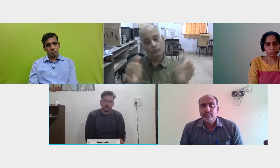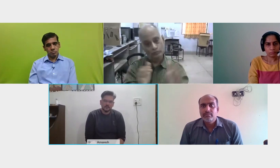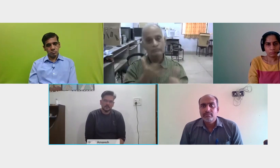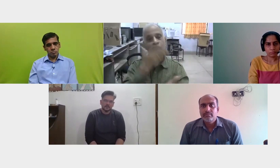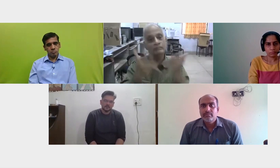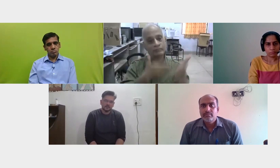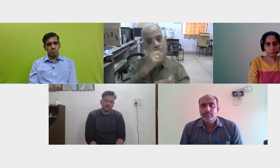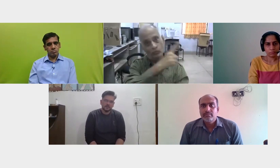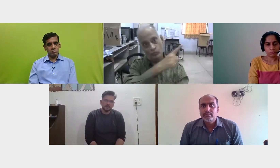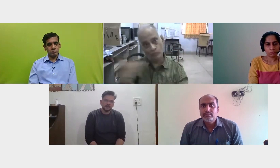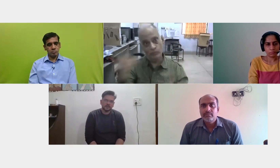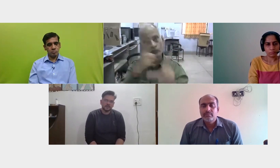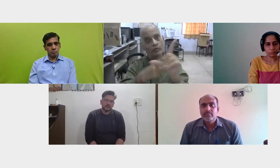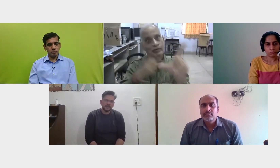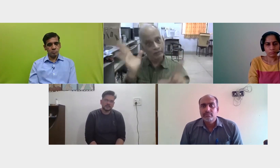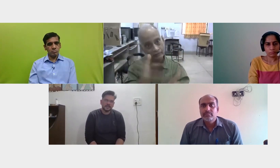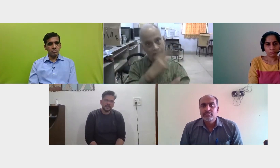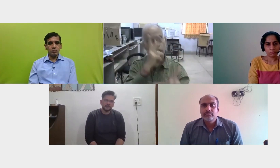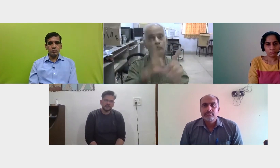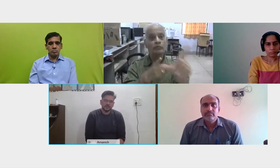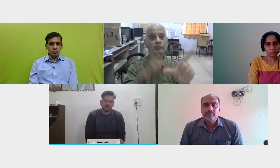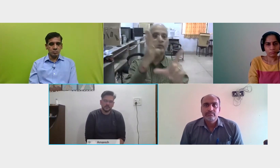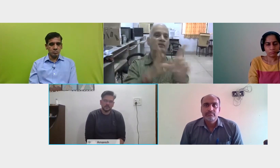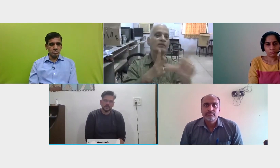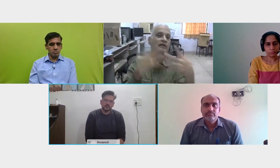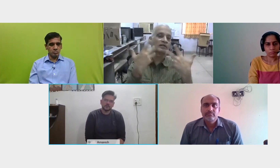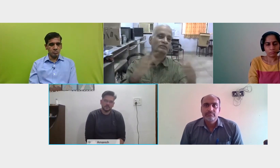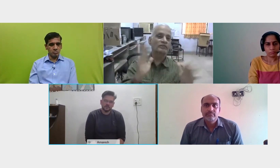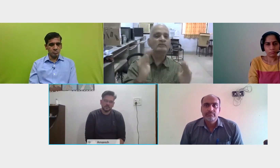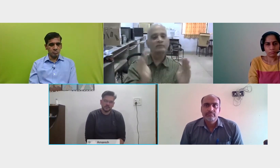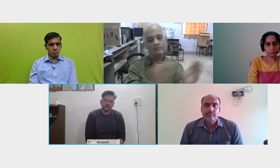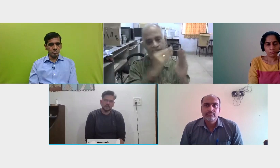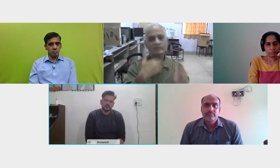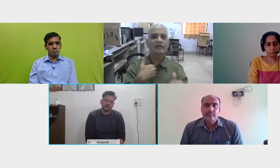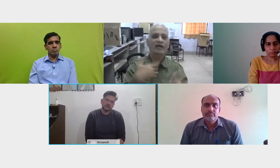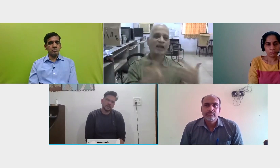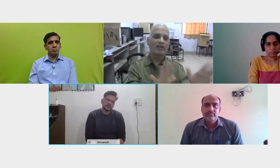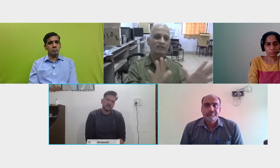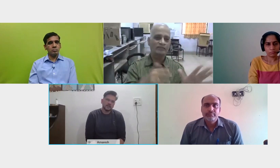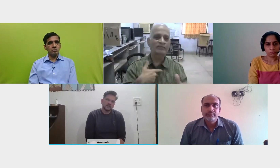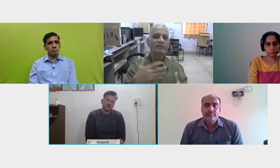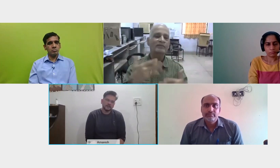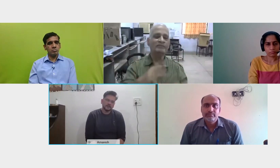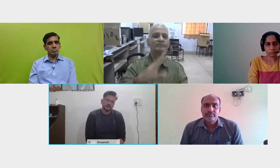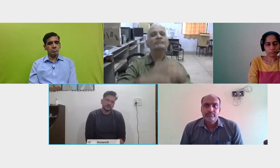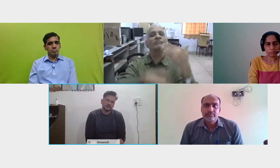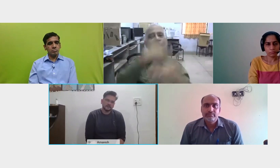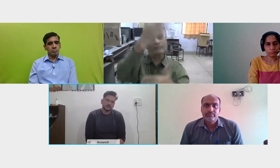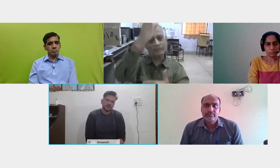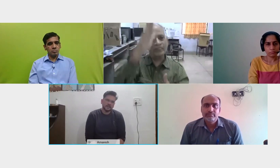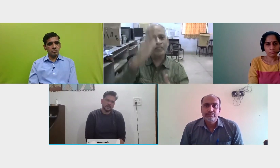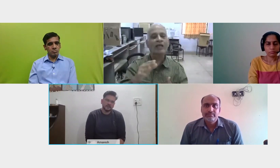course so the diploma in Indian sign language interpreting so it was the yearly course we